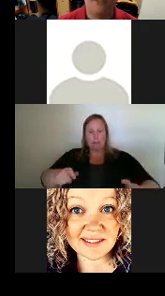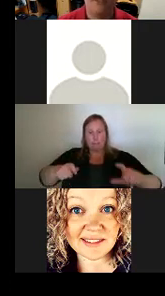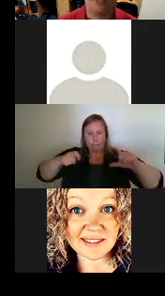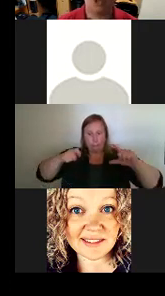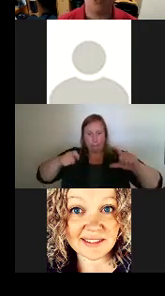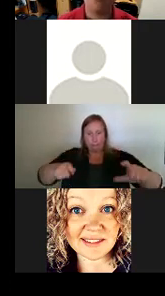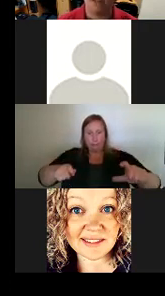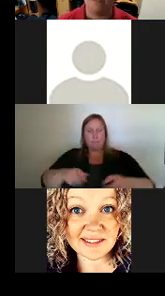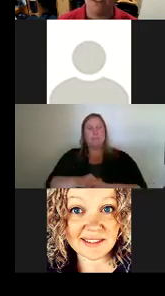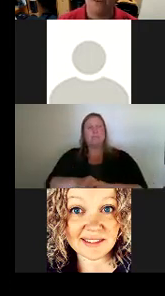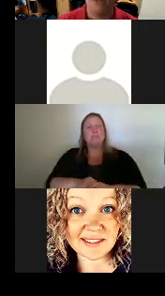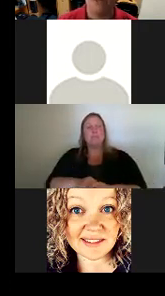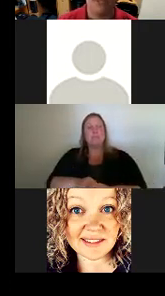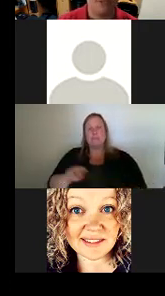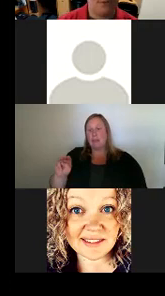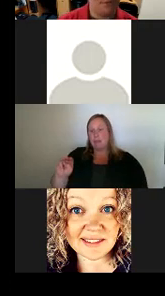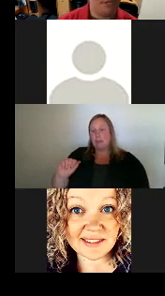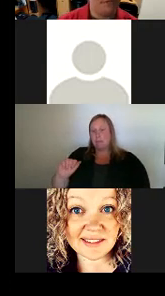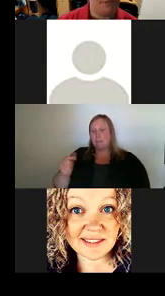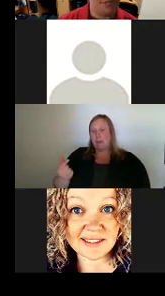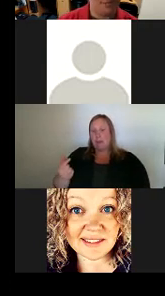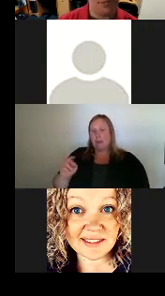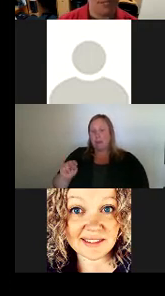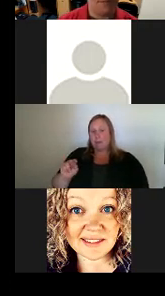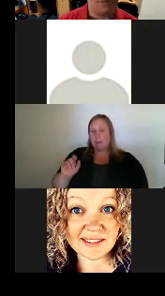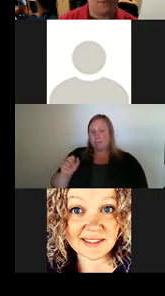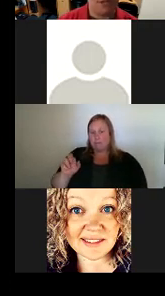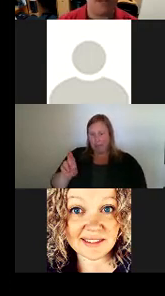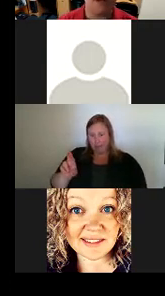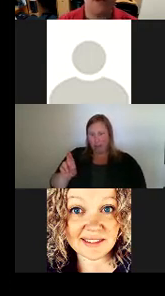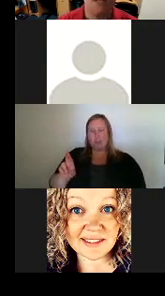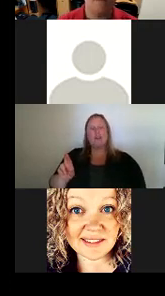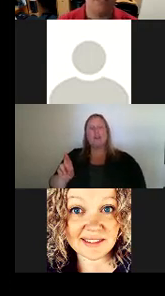WE HAVE A FEATURE CALLED "MAGNIFIER" BUT THE